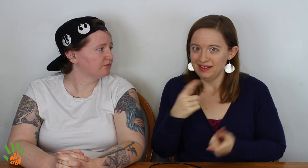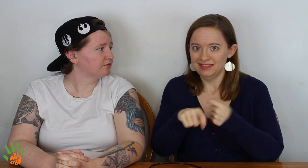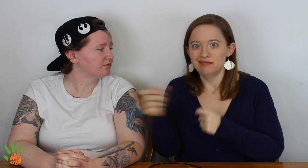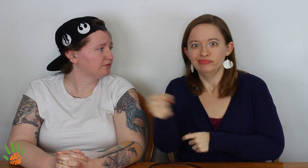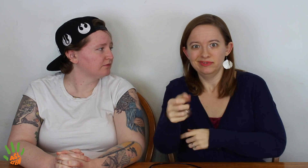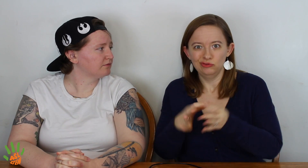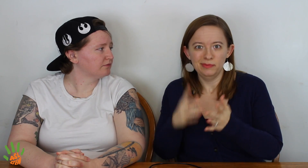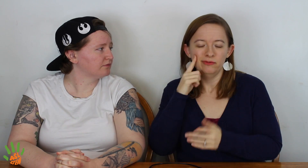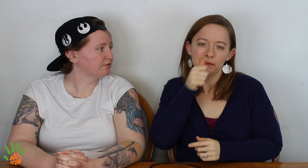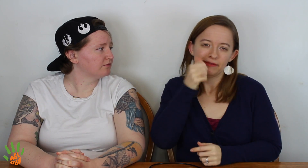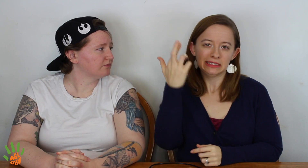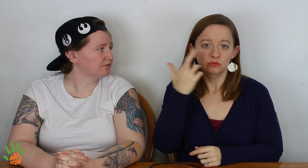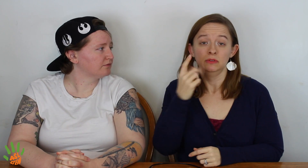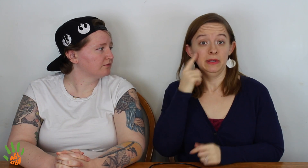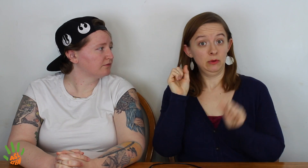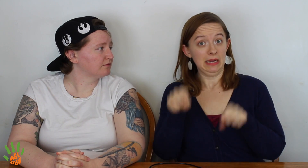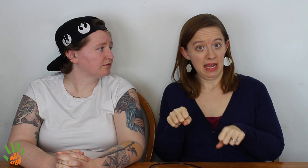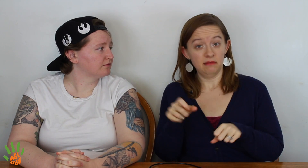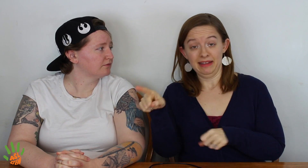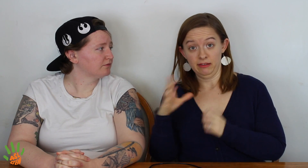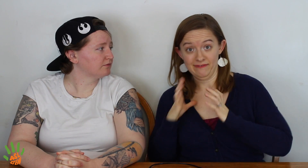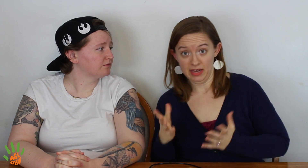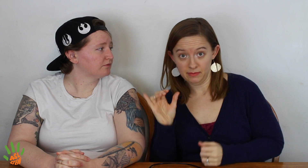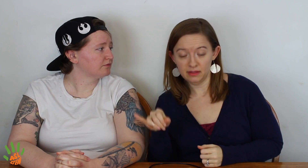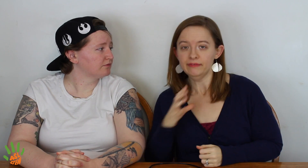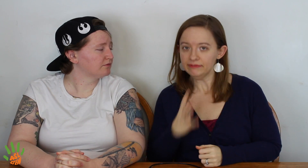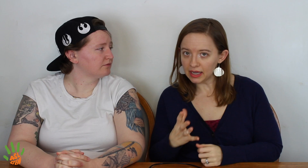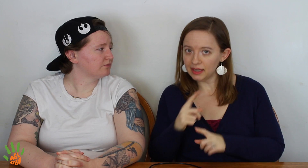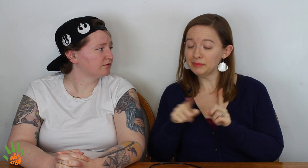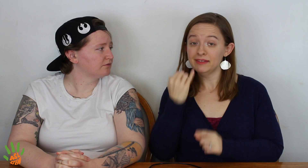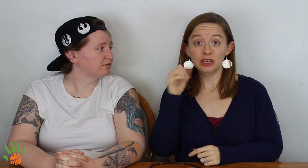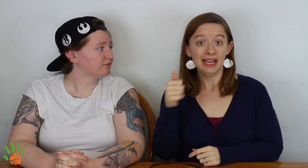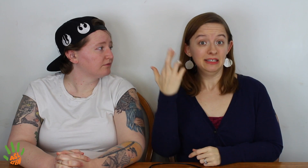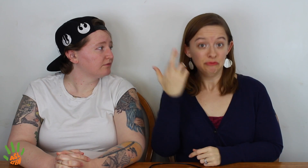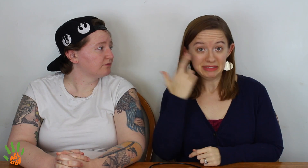Prefer that instead of bringing in an interpreter for privacy reasons. If you can and the client's fine with that, that's okay.